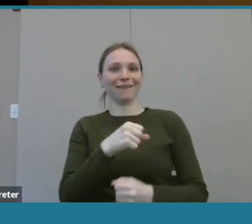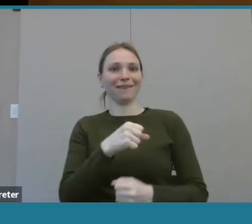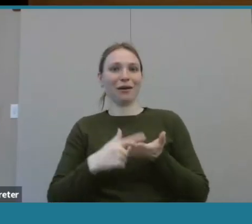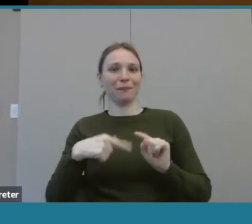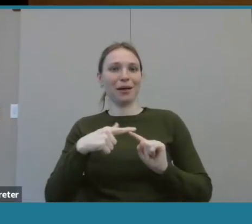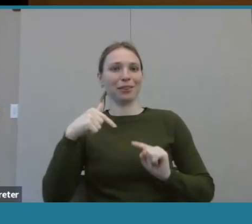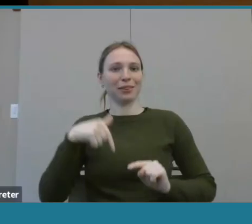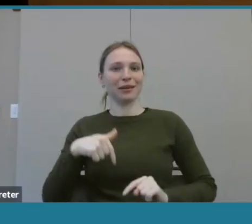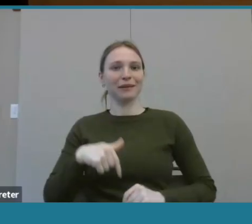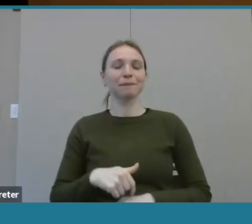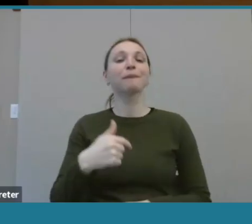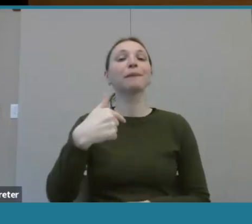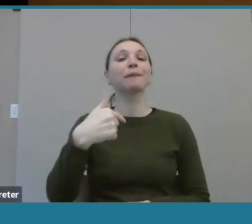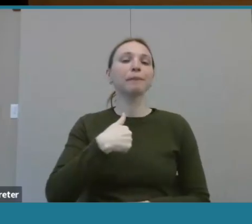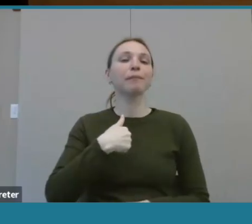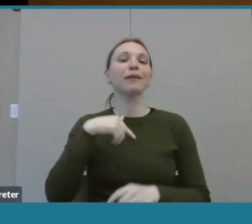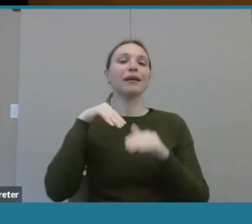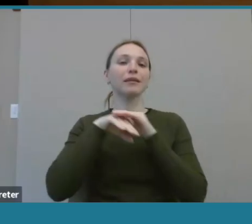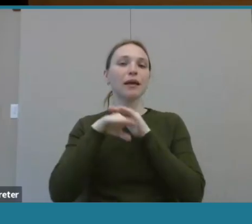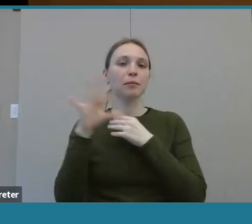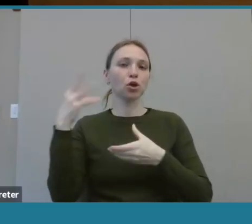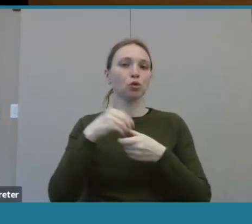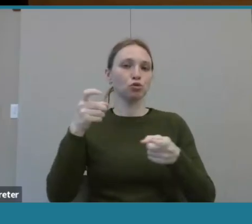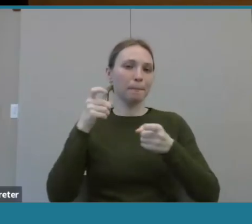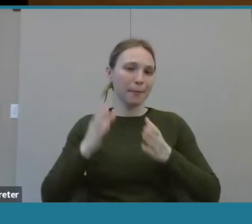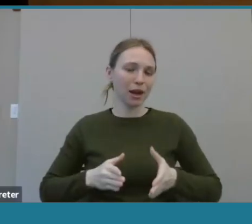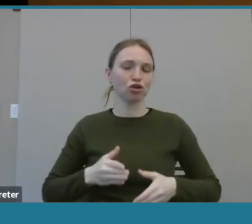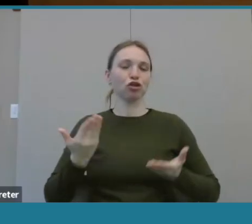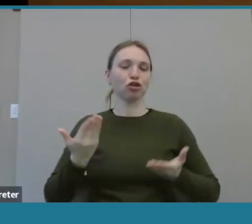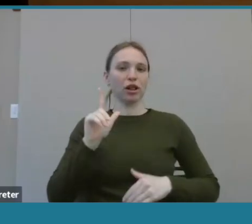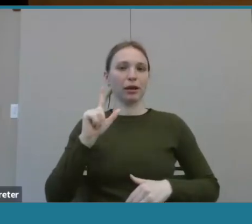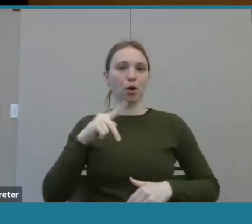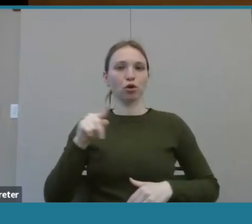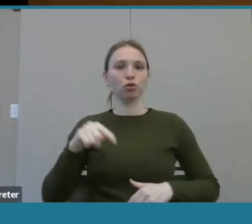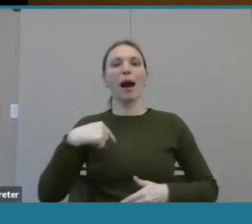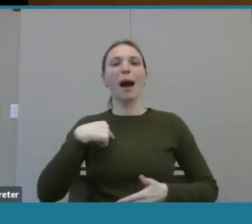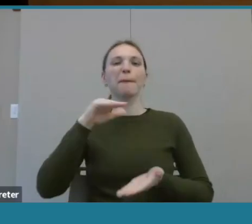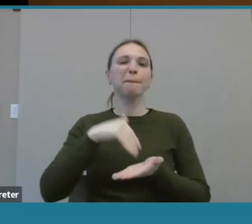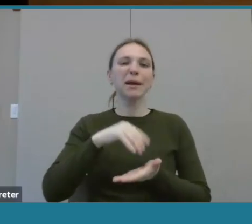I'm the Accessibility and Inclusion Manager here at Lincoln Park Zoo. I'm a middle-aged white man with dark hair and a salt and pepper beard.